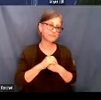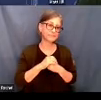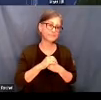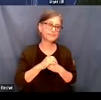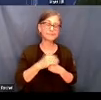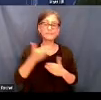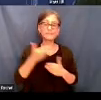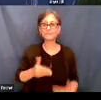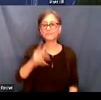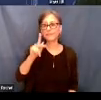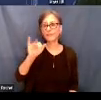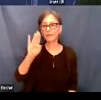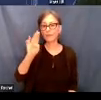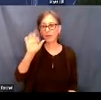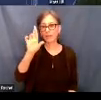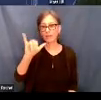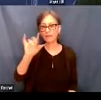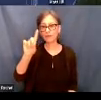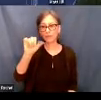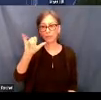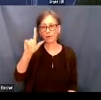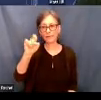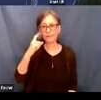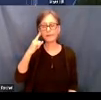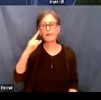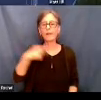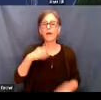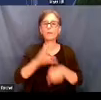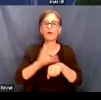My name is Kimberly Doyle. I'm an education programs consultant with the nonpublic